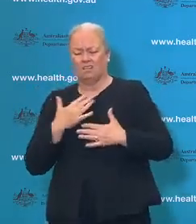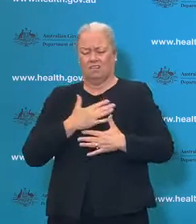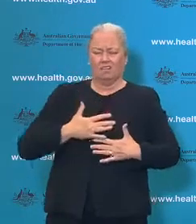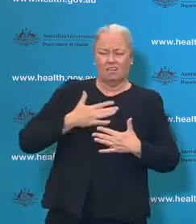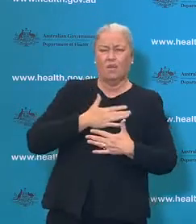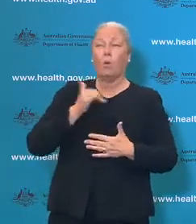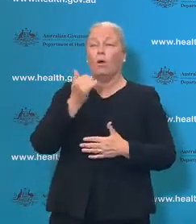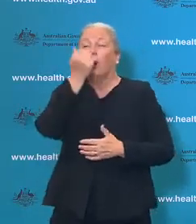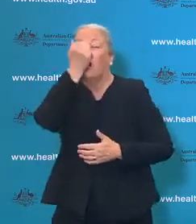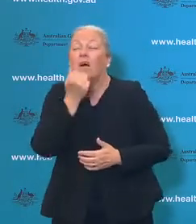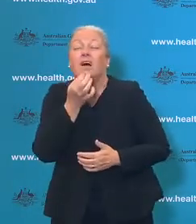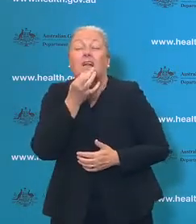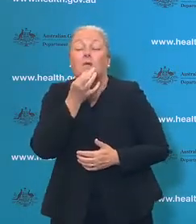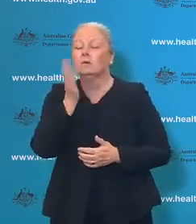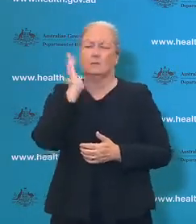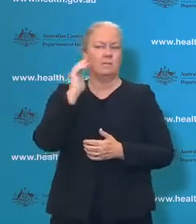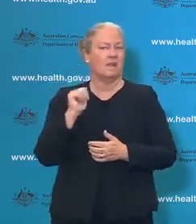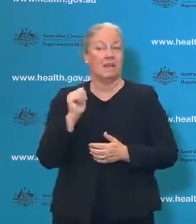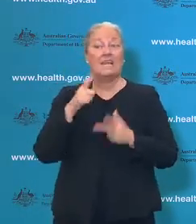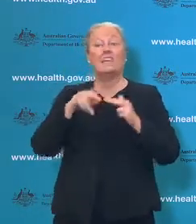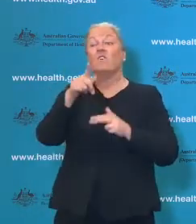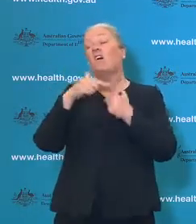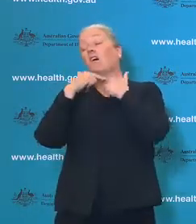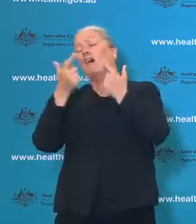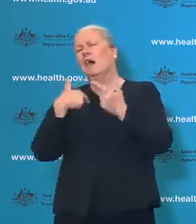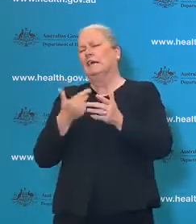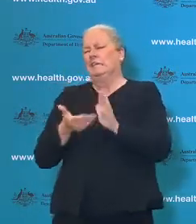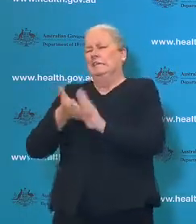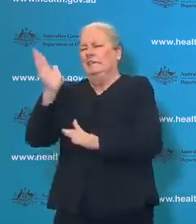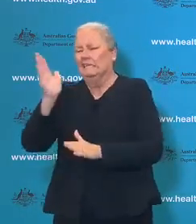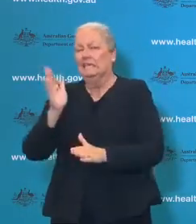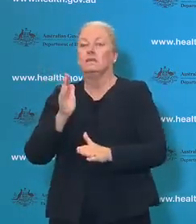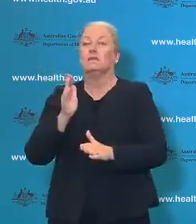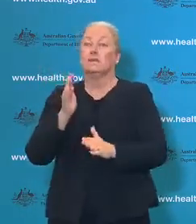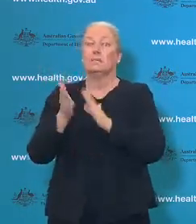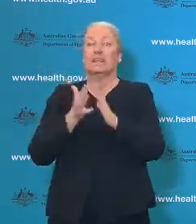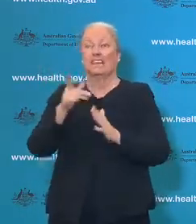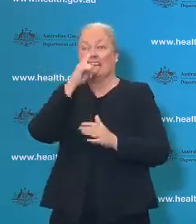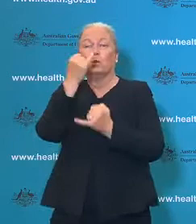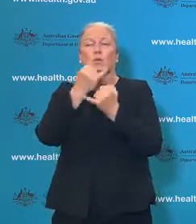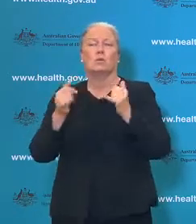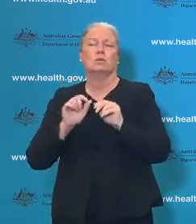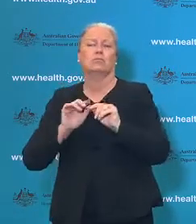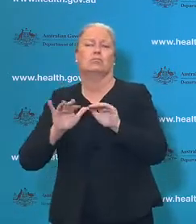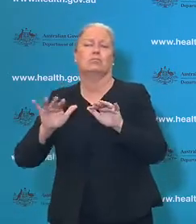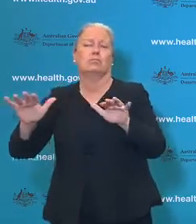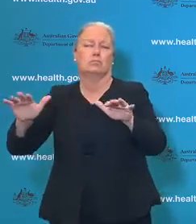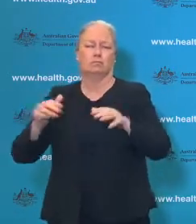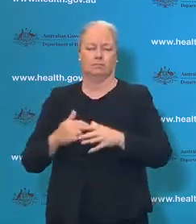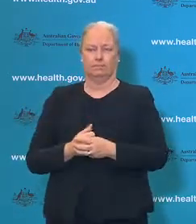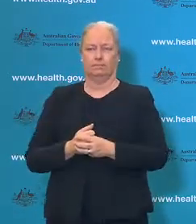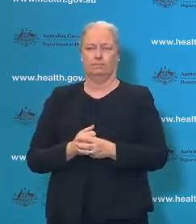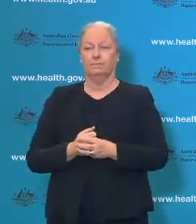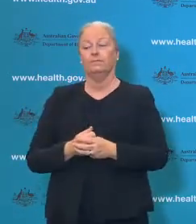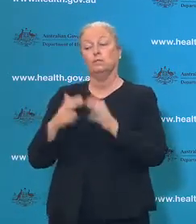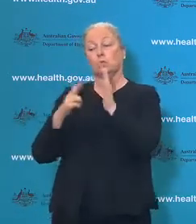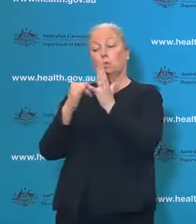To do so is putting lives at risk. In New South Wales we've seen 28 cases linked